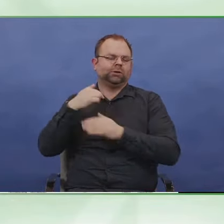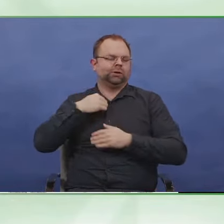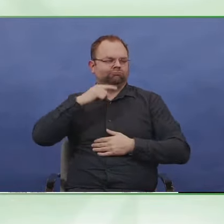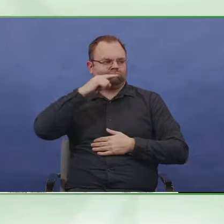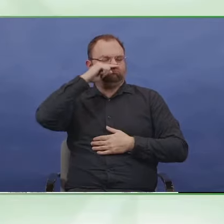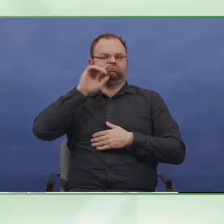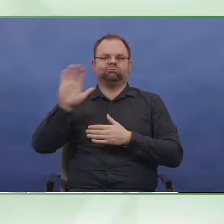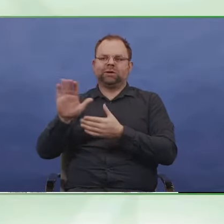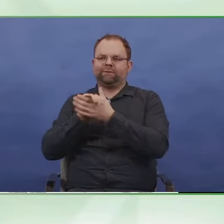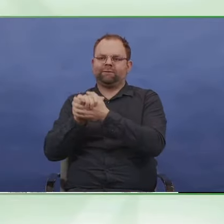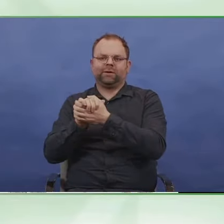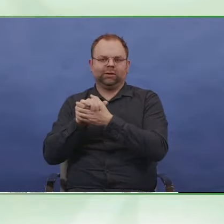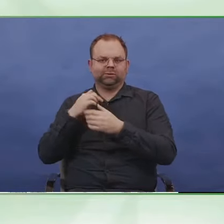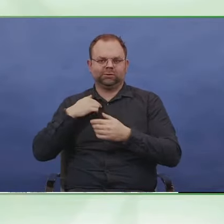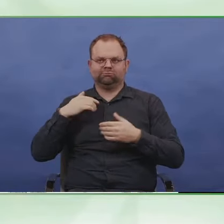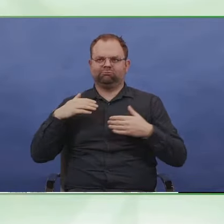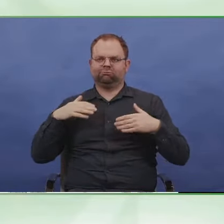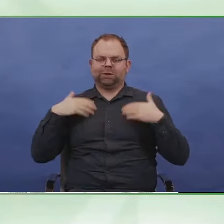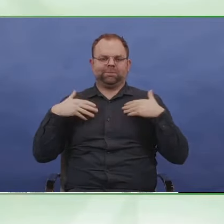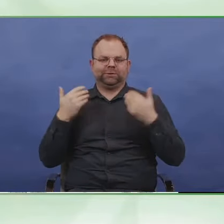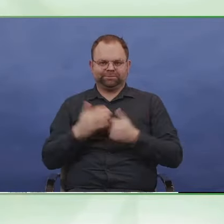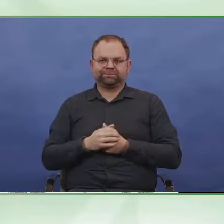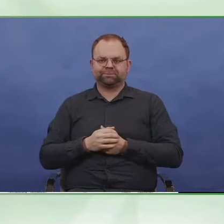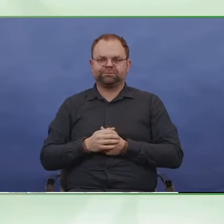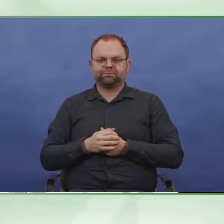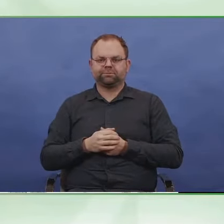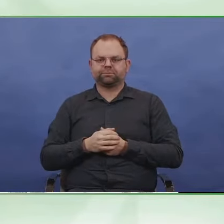you had better support the community?